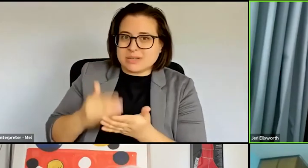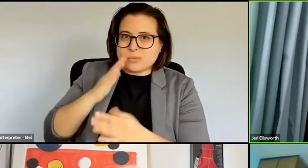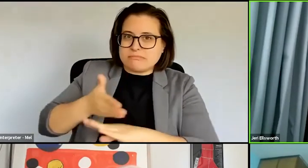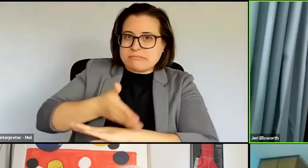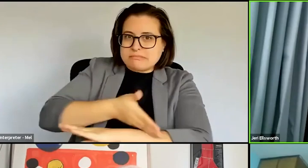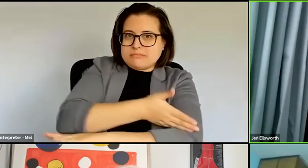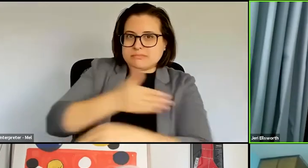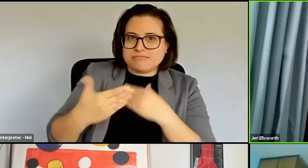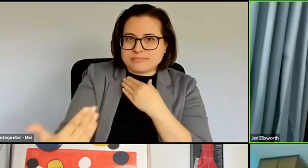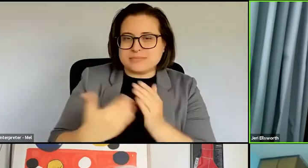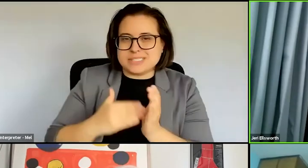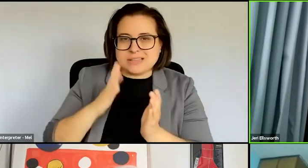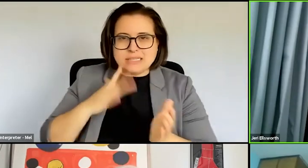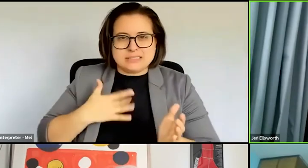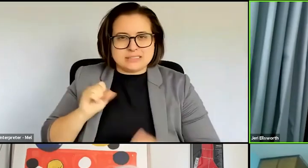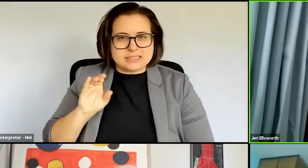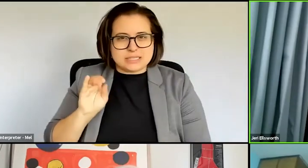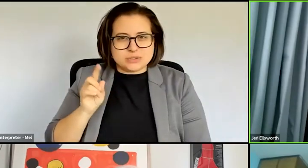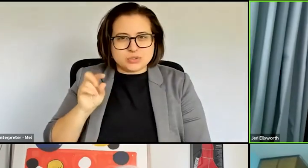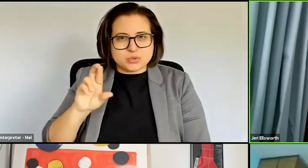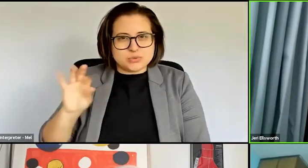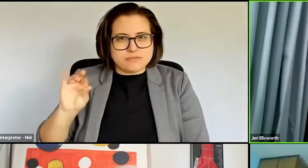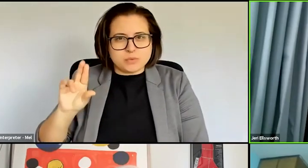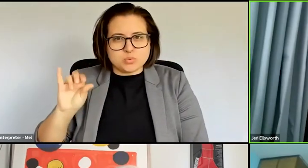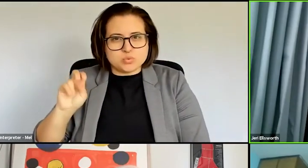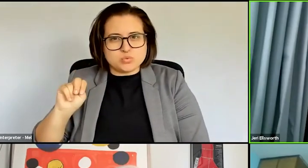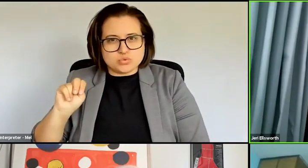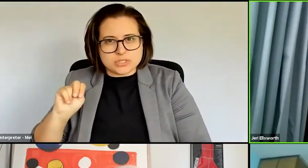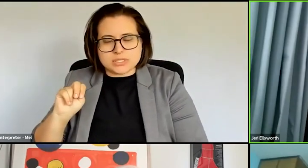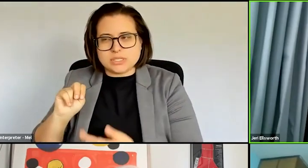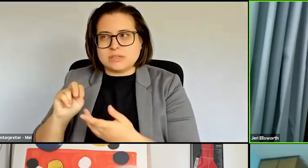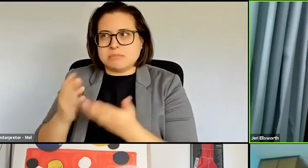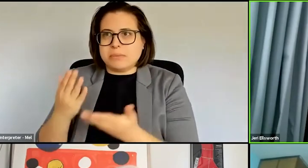Sensor Fusion you know, there's going to be a time where you know, maybe you do have a cell phone,